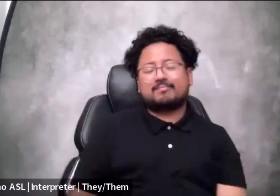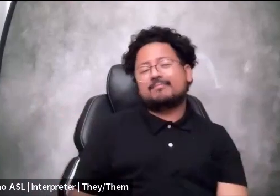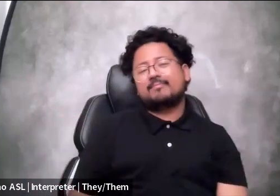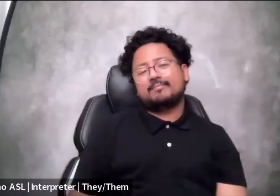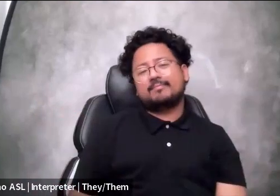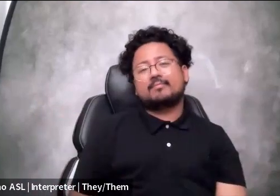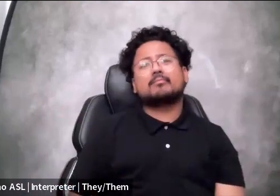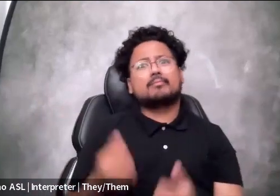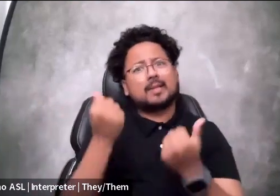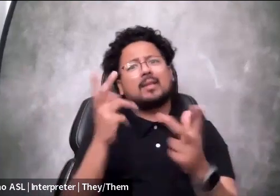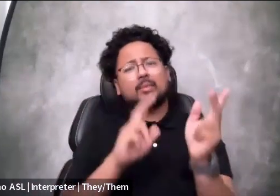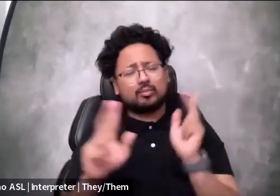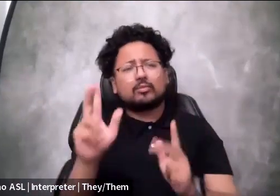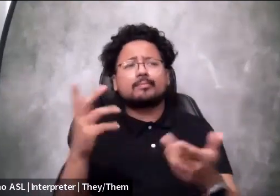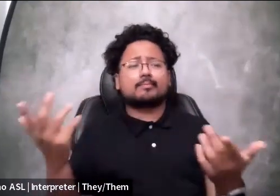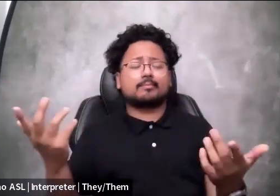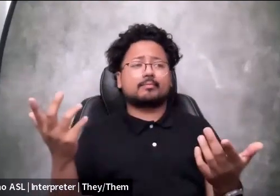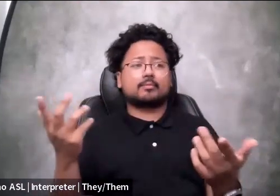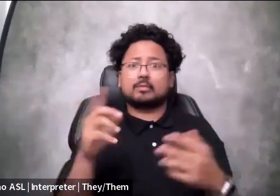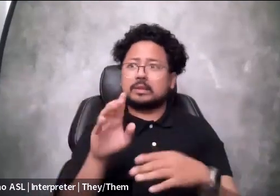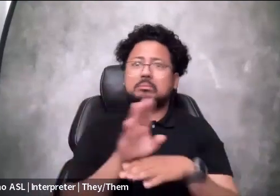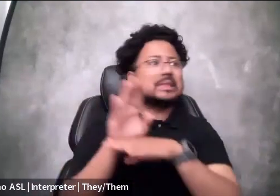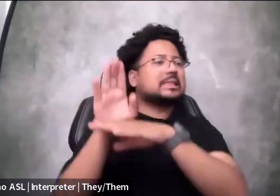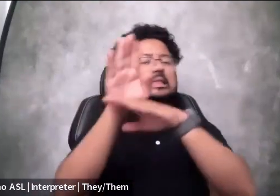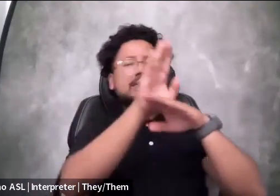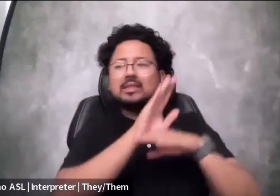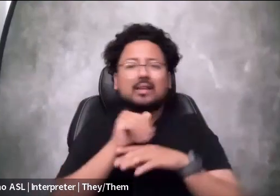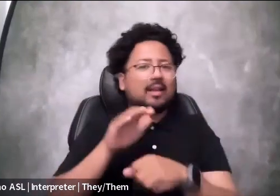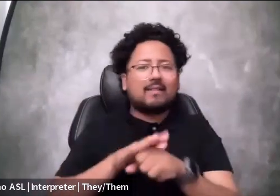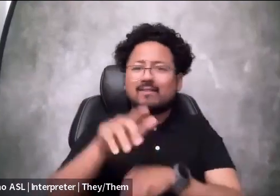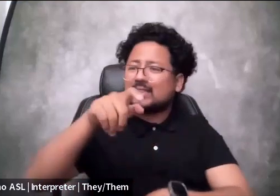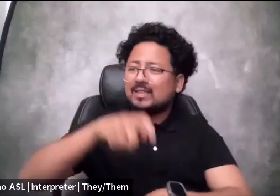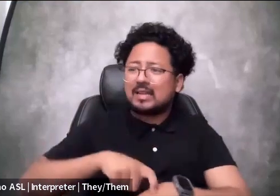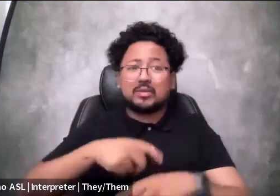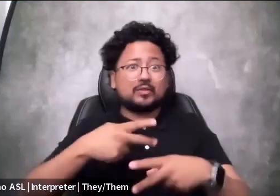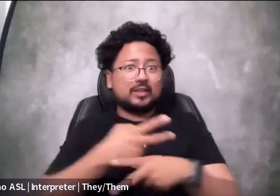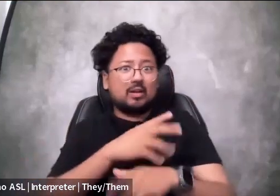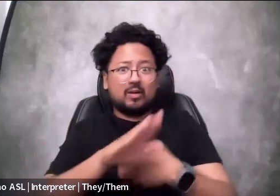lots of people with busy jobs don't have time or don't make time to do these kinds of community events,